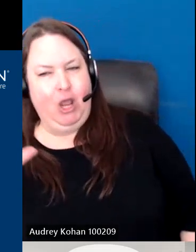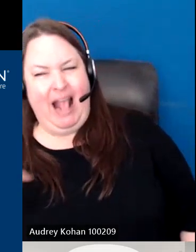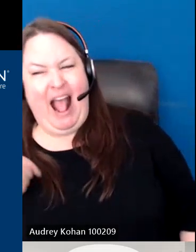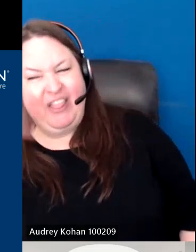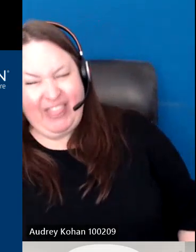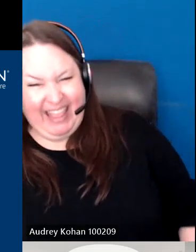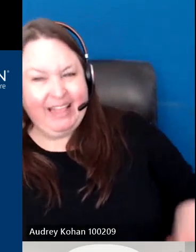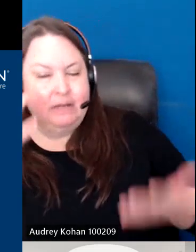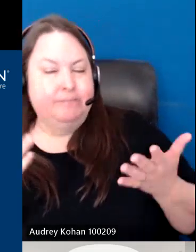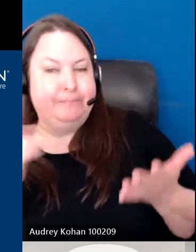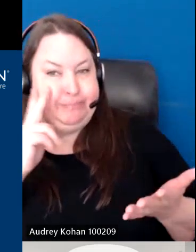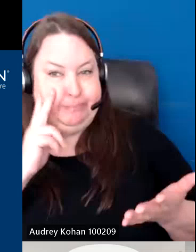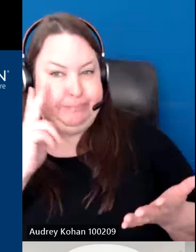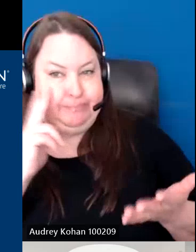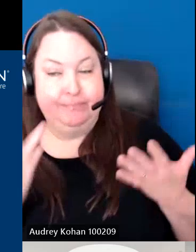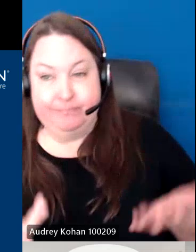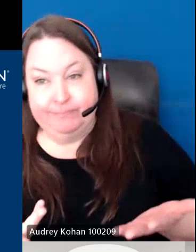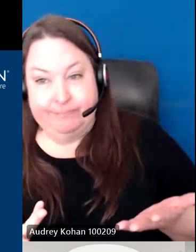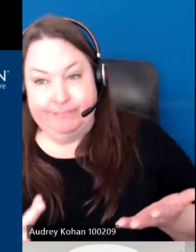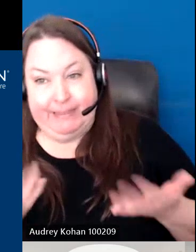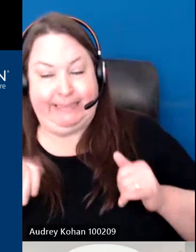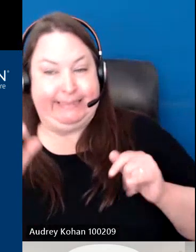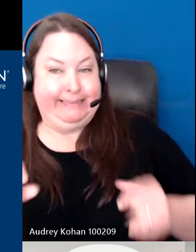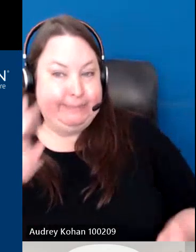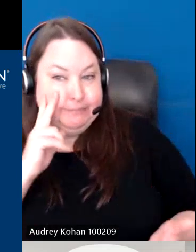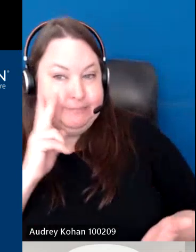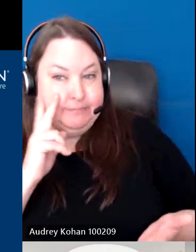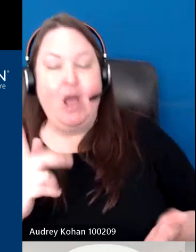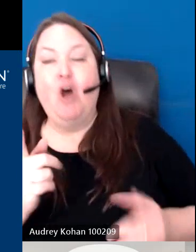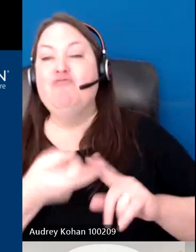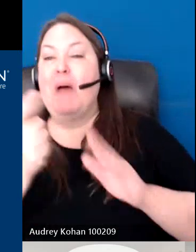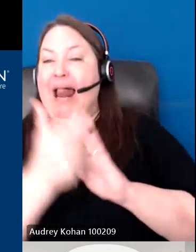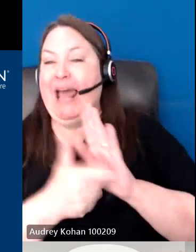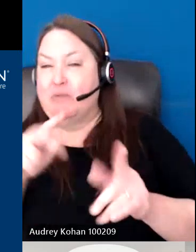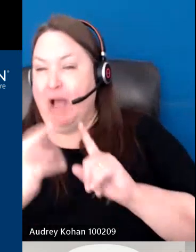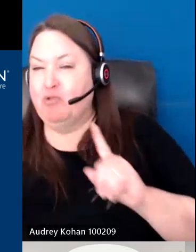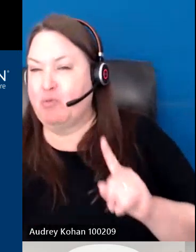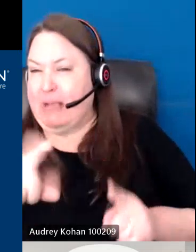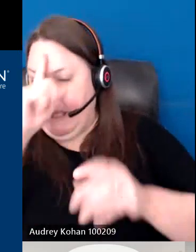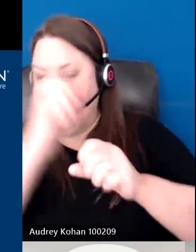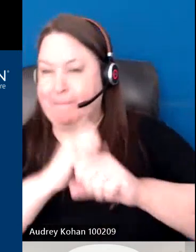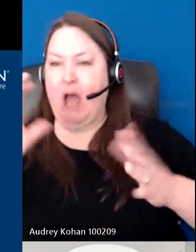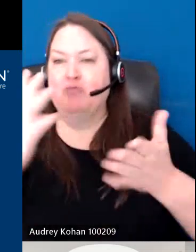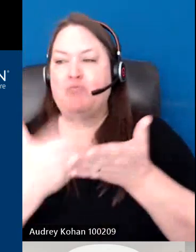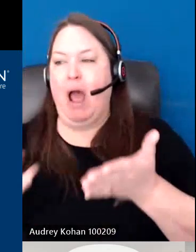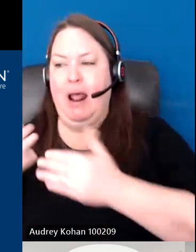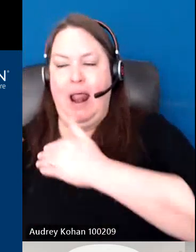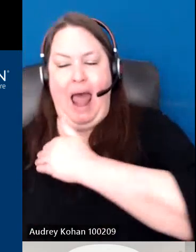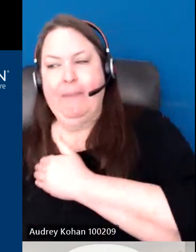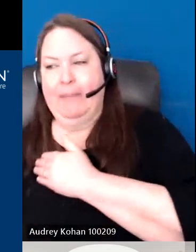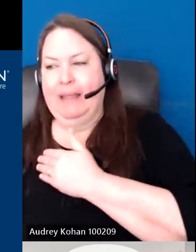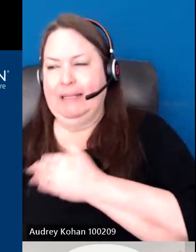I think that um from a a legal perspective you can imagine like a product liability type claim